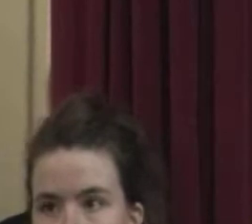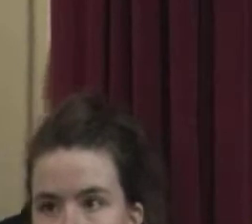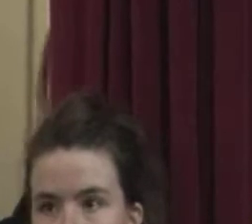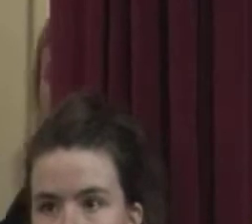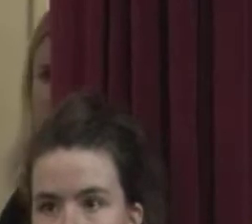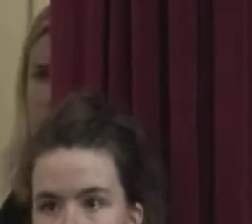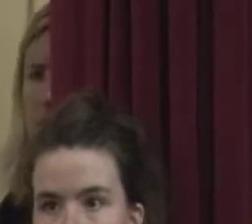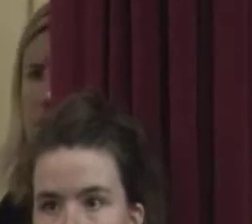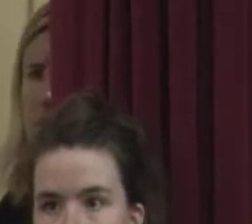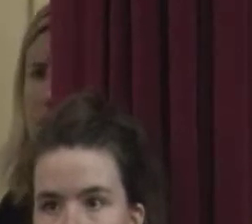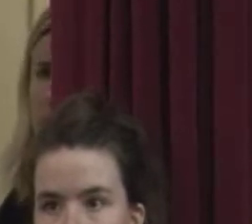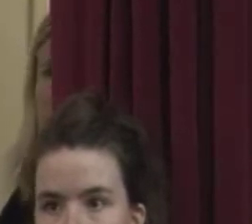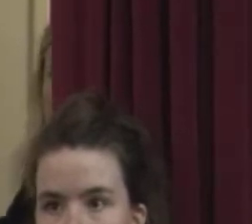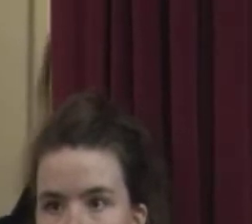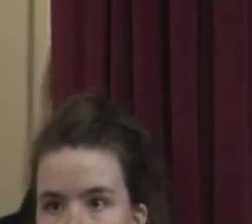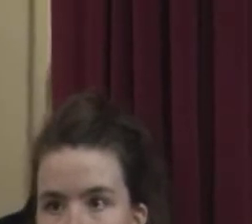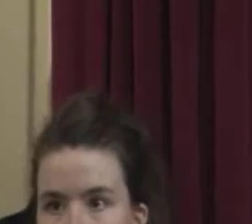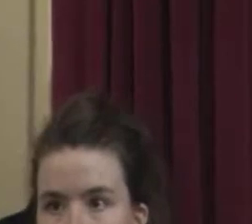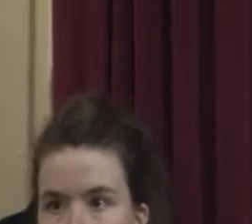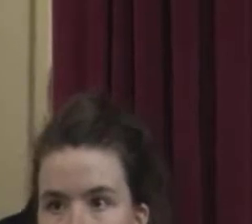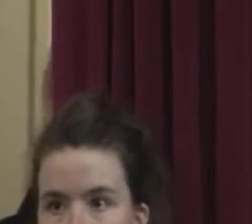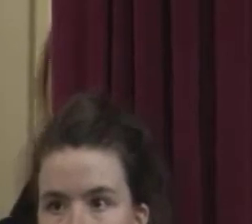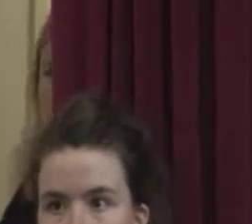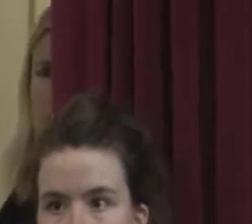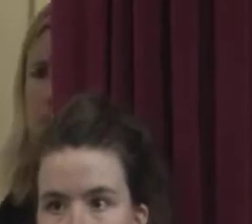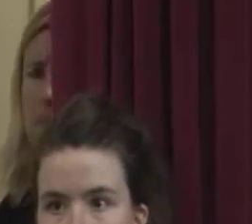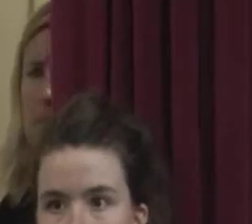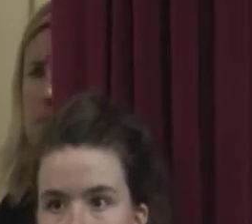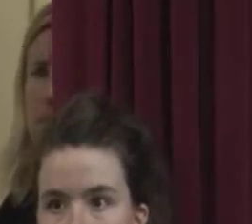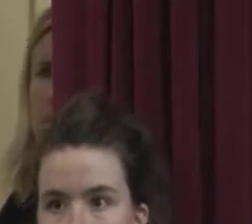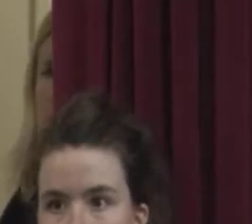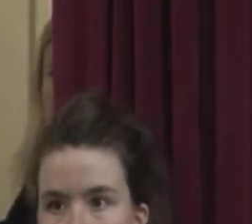is taken up and I cannot get a subsidy.